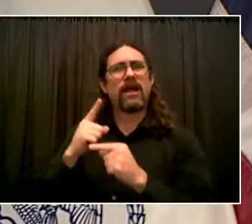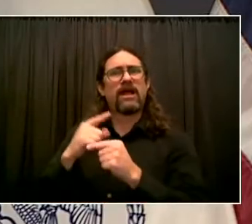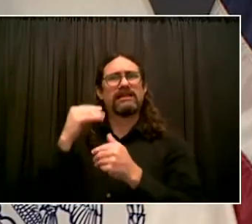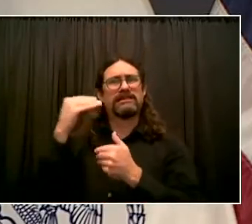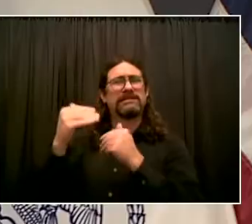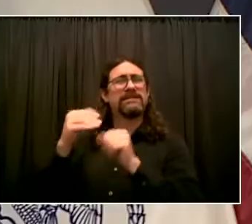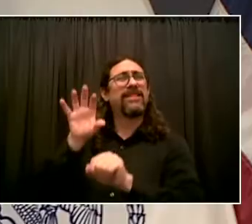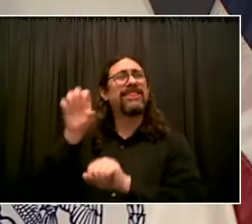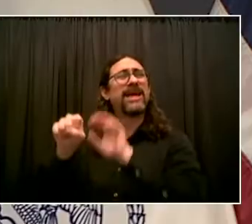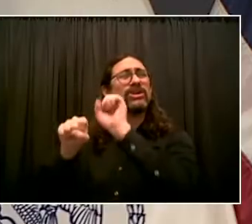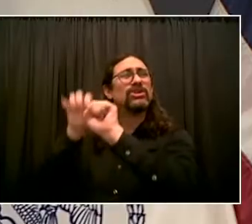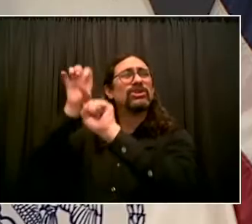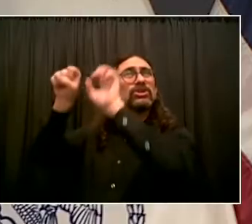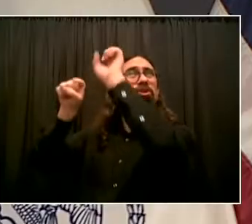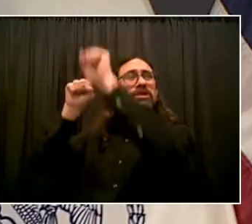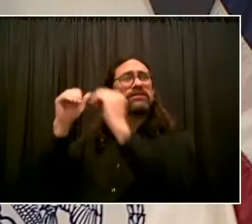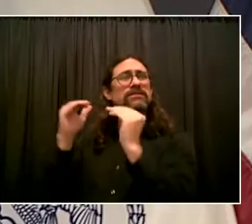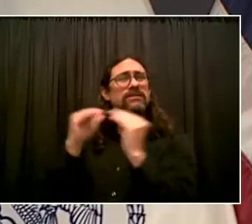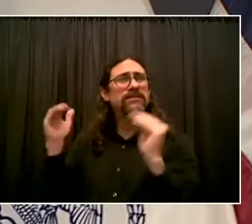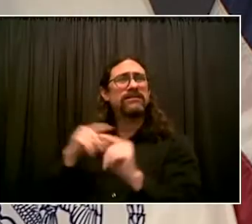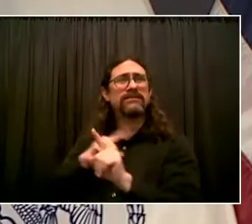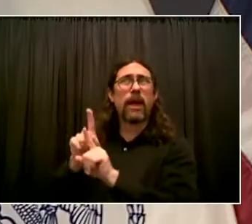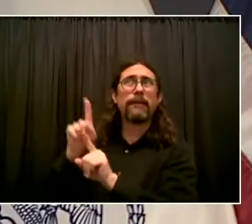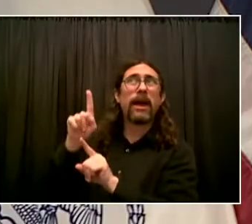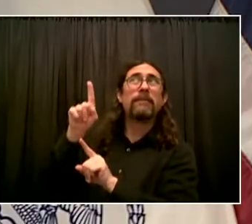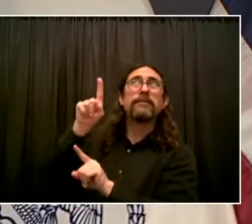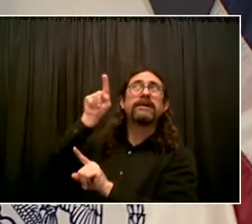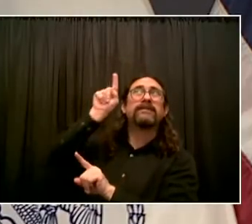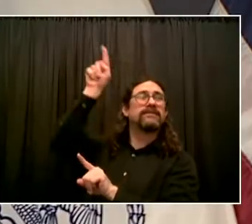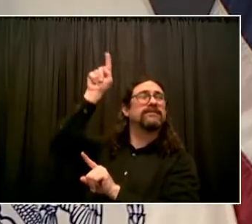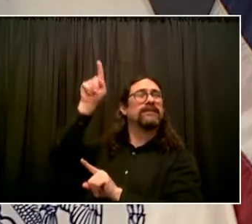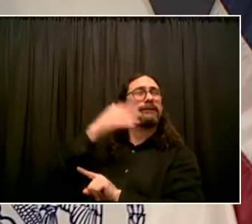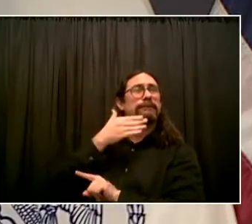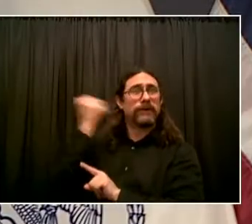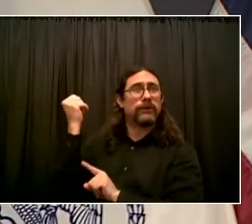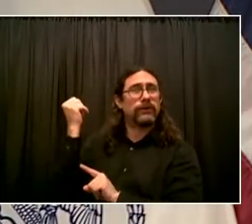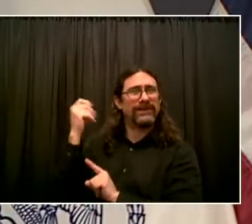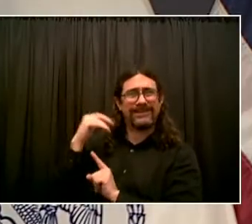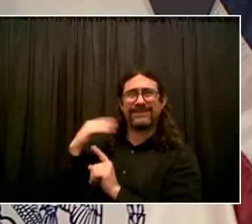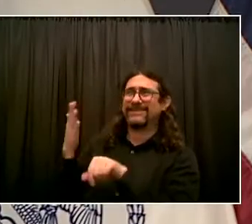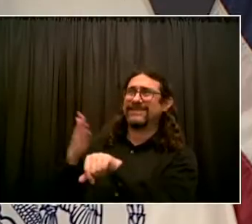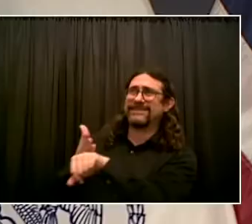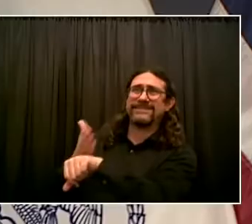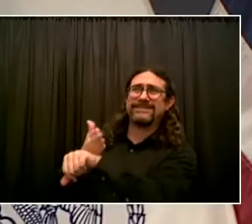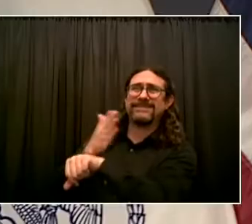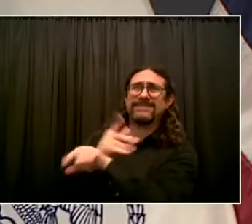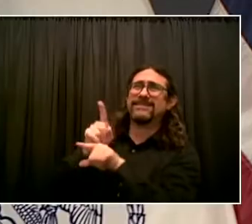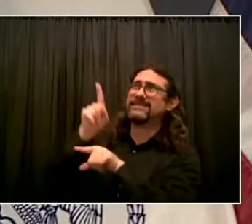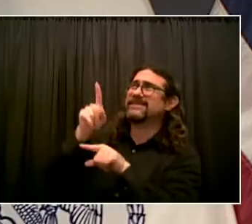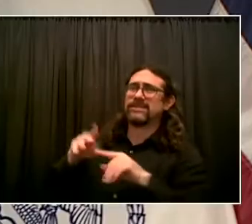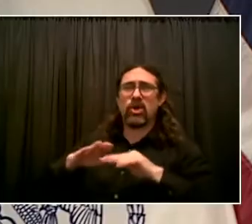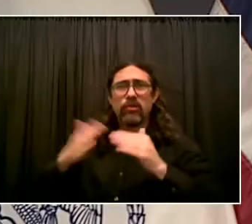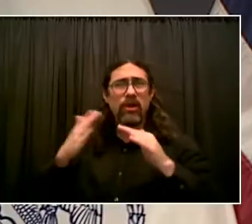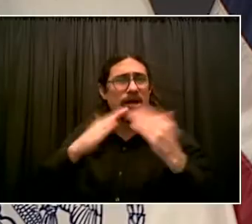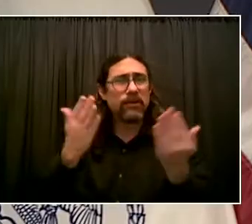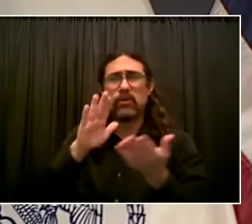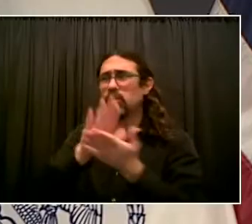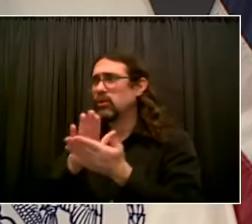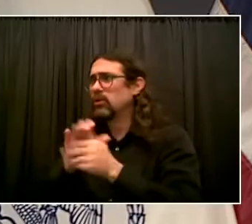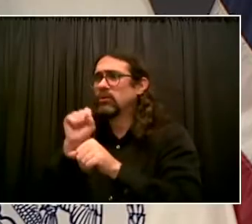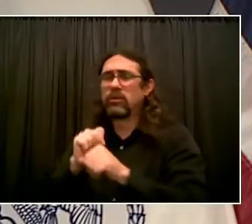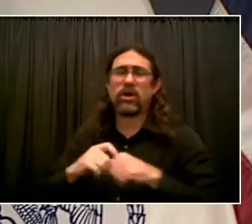BEEN CLIMBING